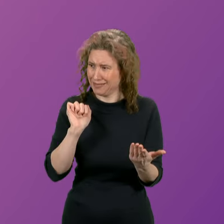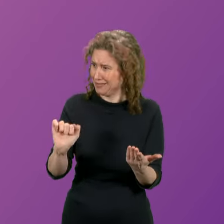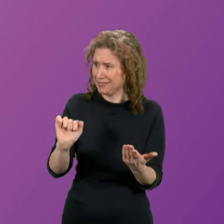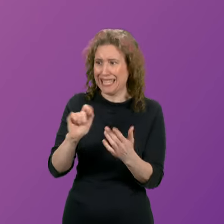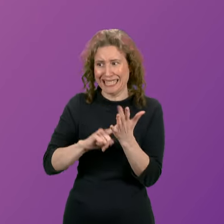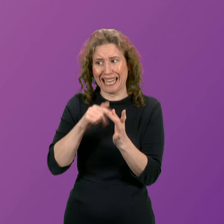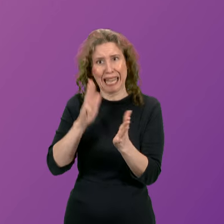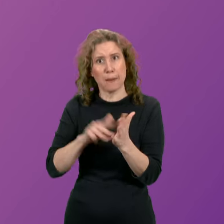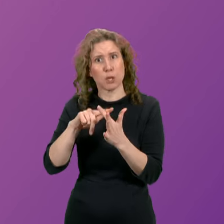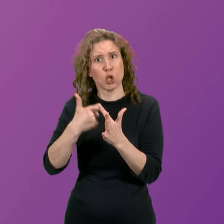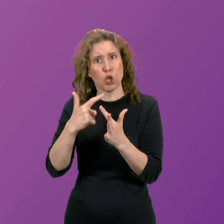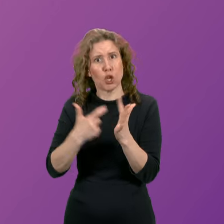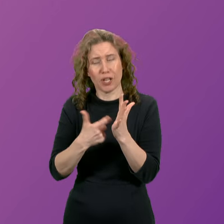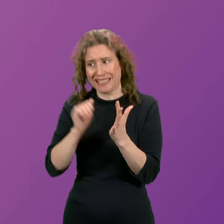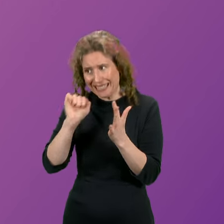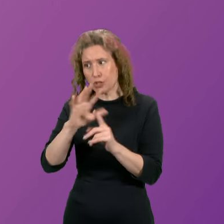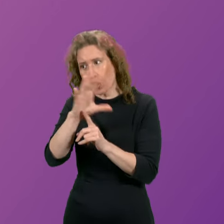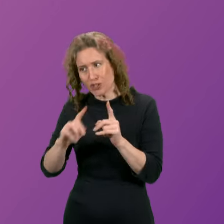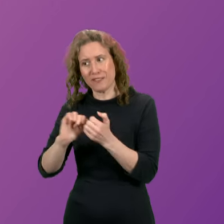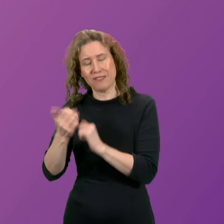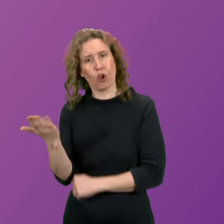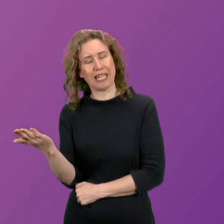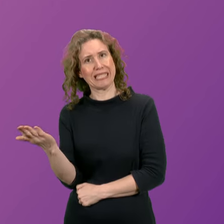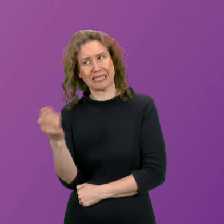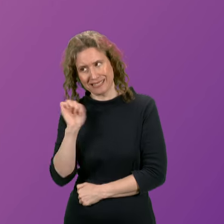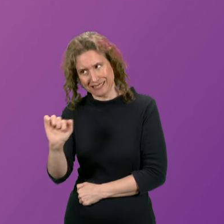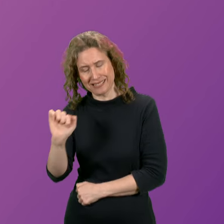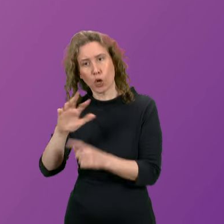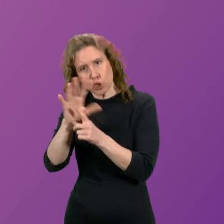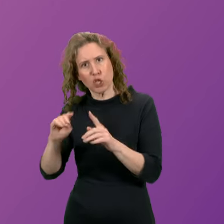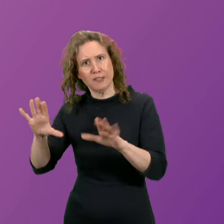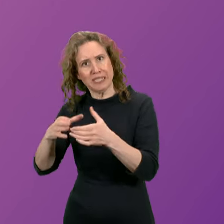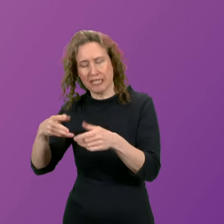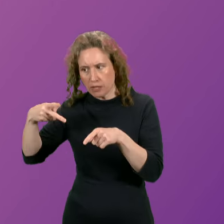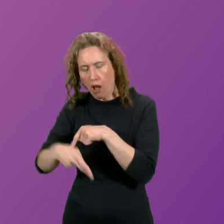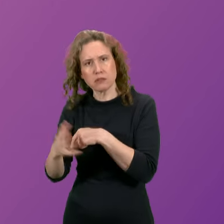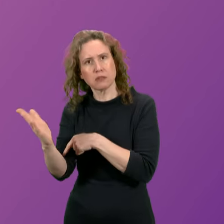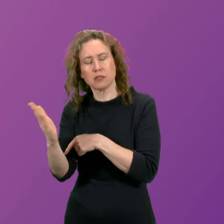Kerr and his Conservative colleagues. As a Government, we will do all that we can to